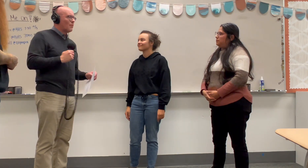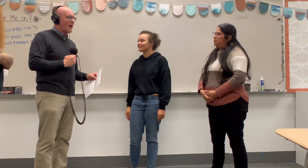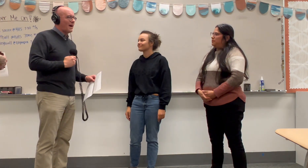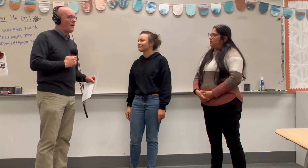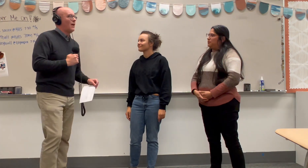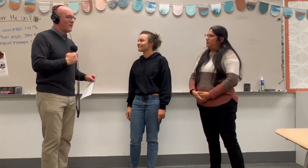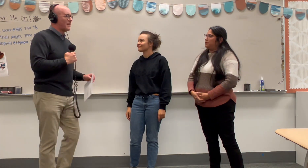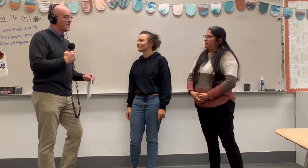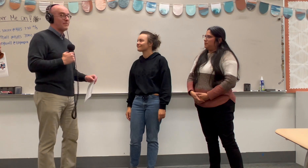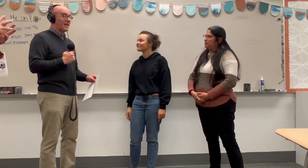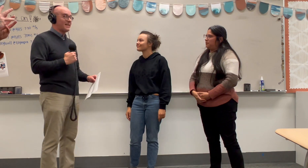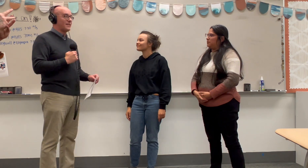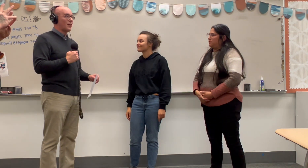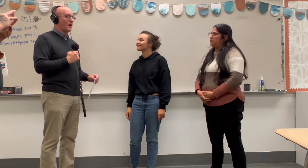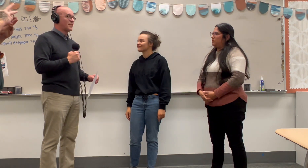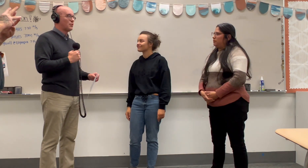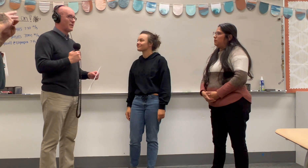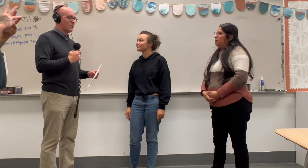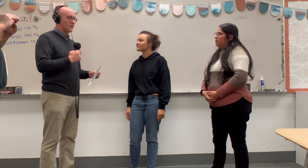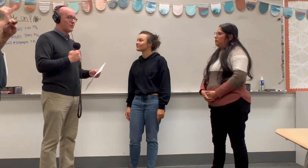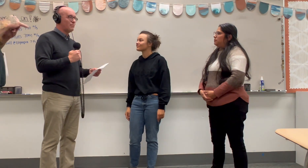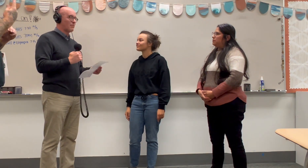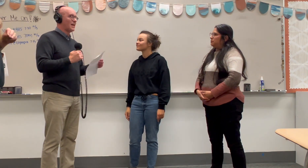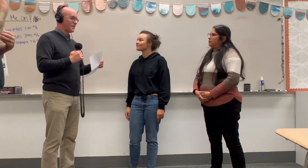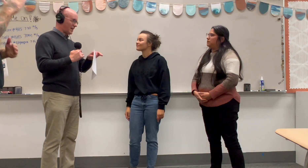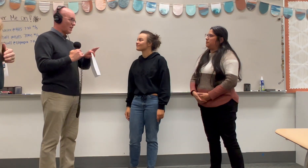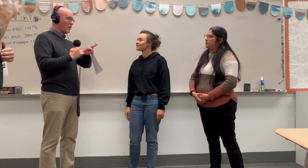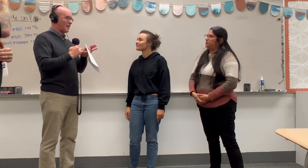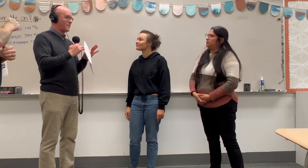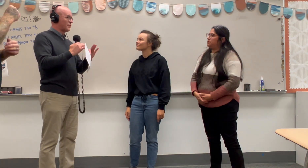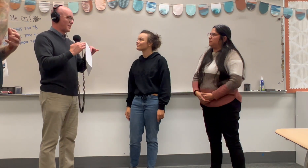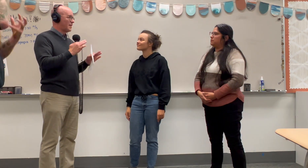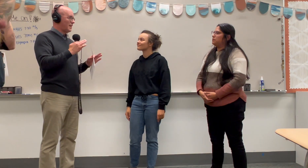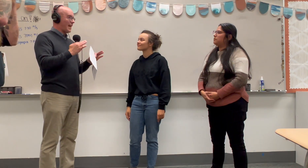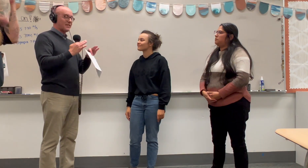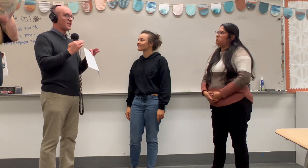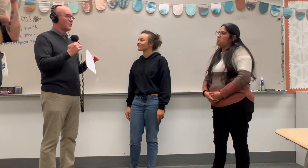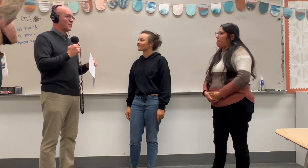wow okay that's something I didn't know I assumed it was memorizing a lot of different hand gestures